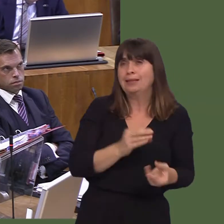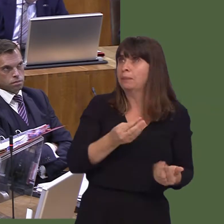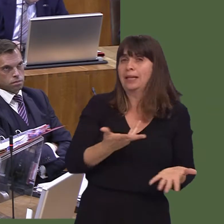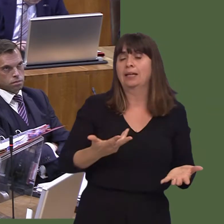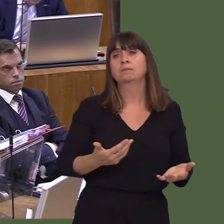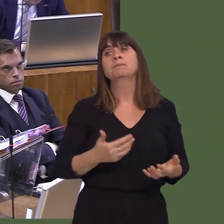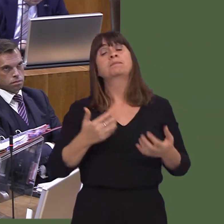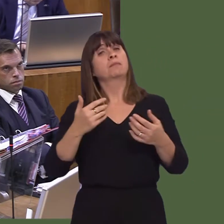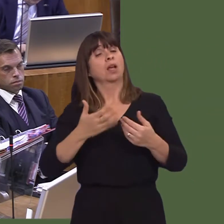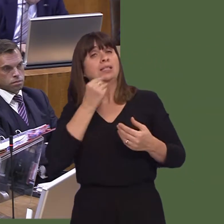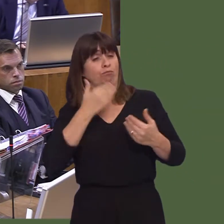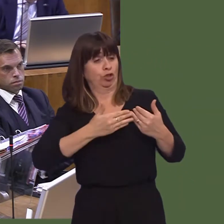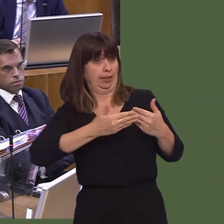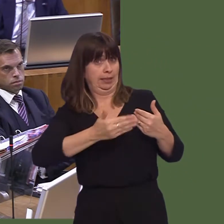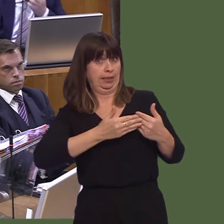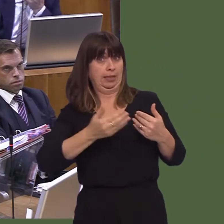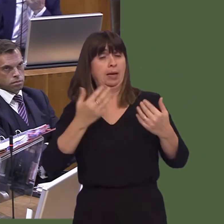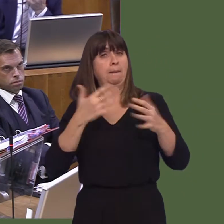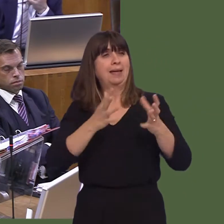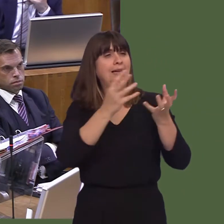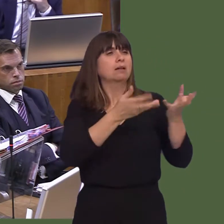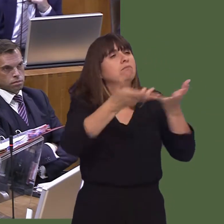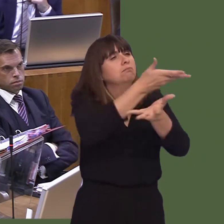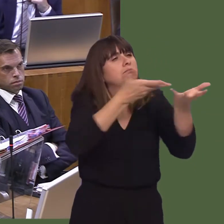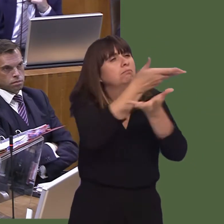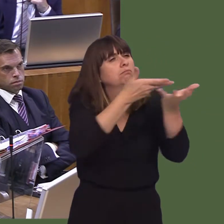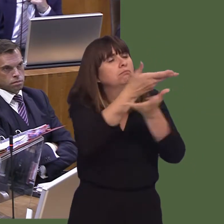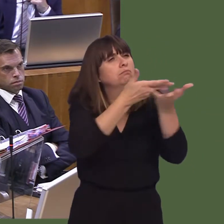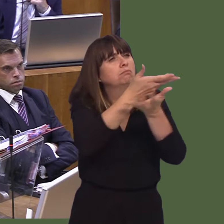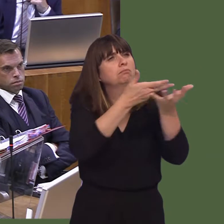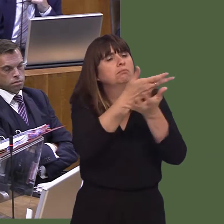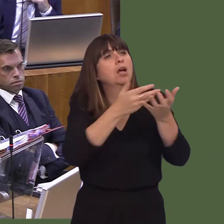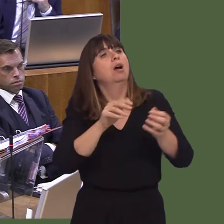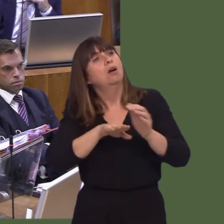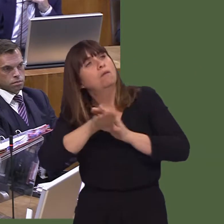On the advice of our stakeholder group, we are introducing future support through local authorities' social services over a two-year transition period.